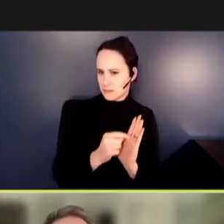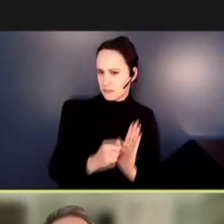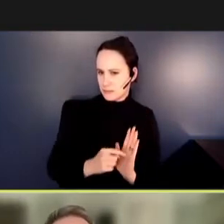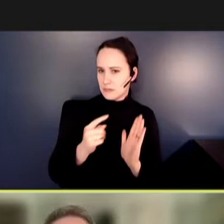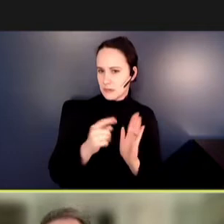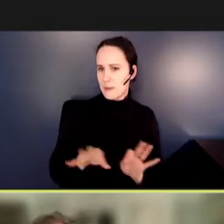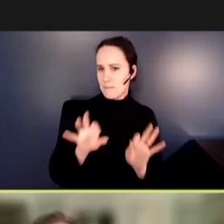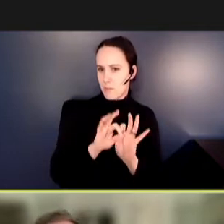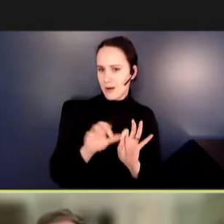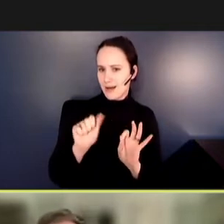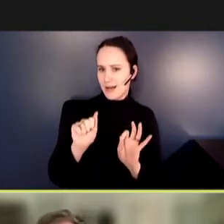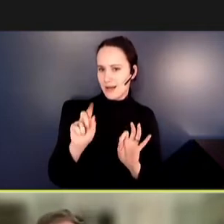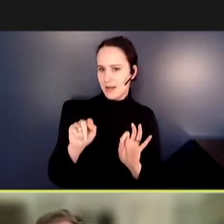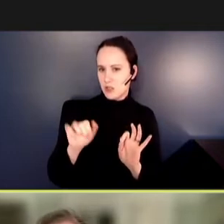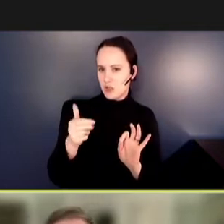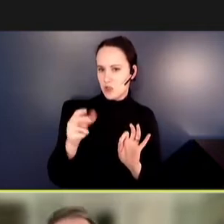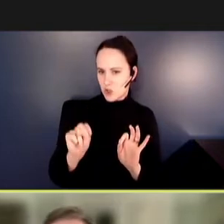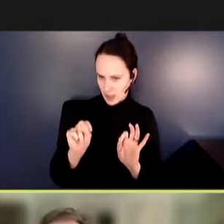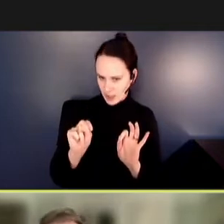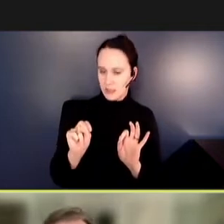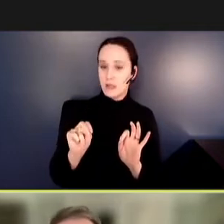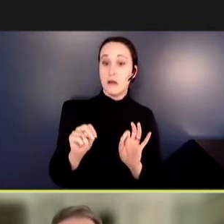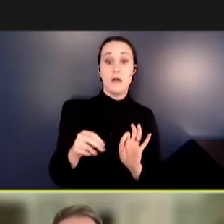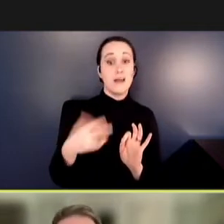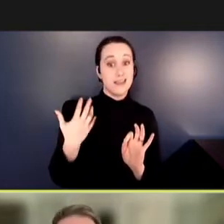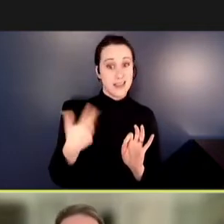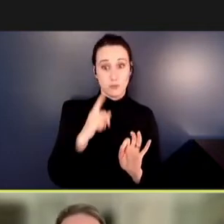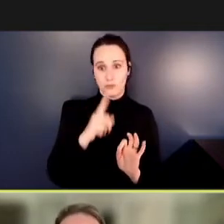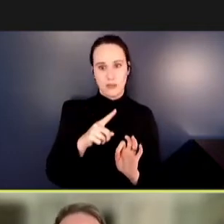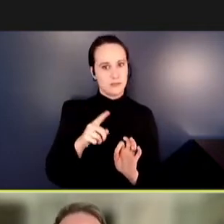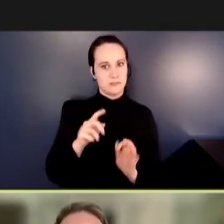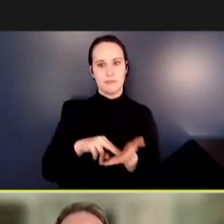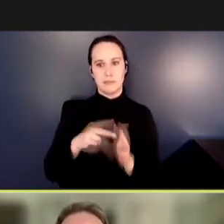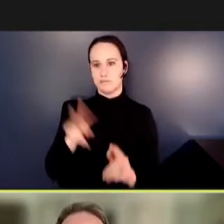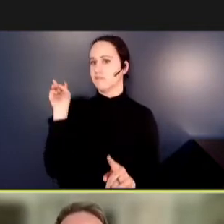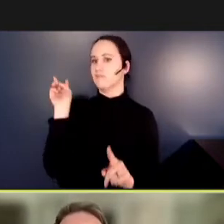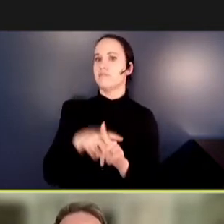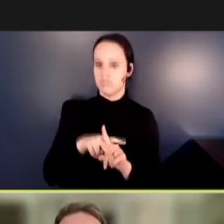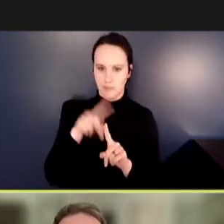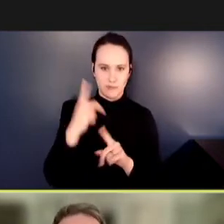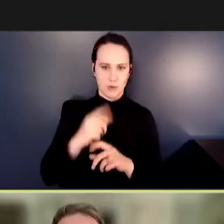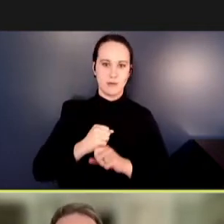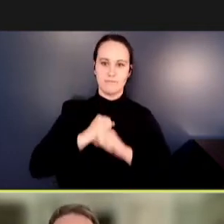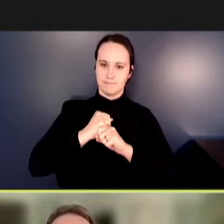where it's really where the rubber hits the road of immune protection, and optimization.